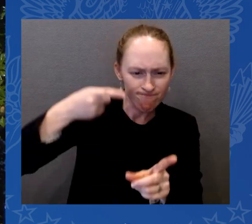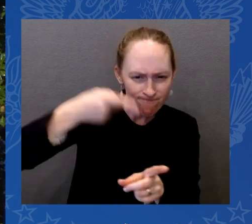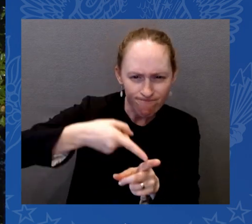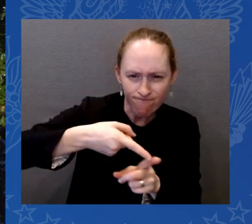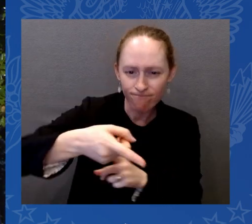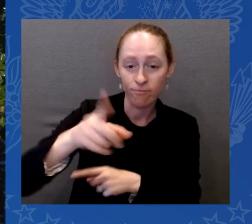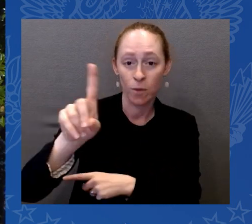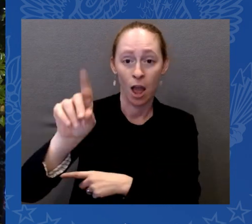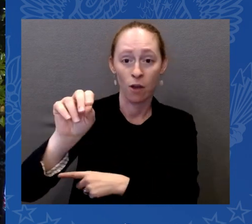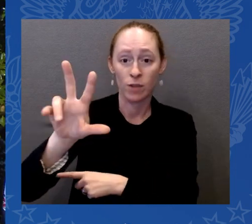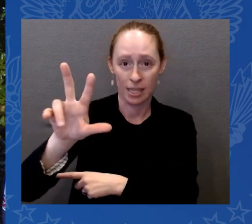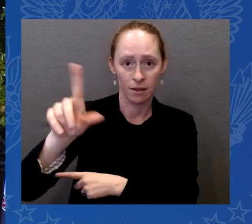Go Pats.